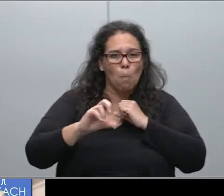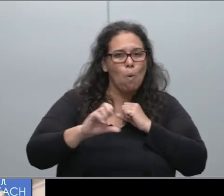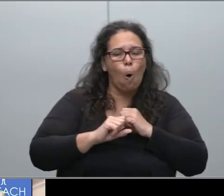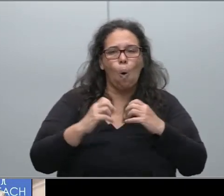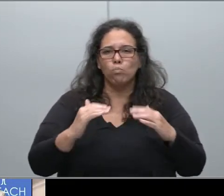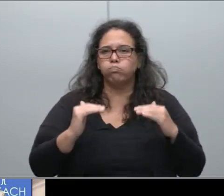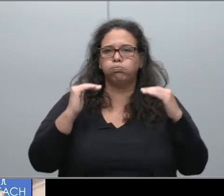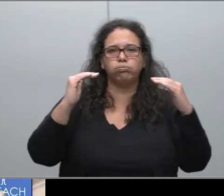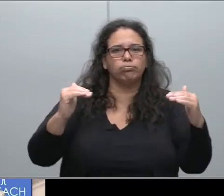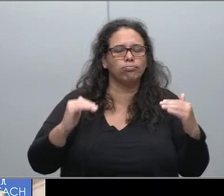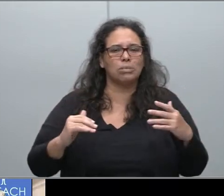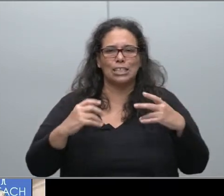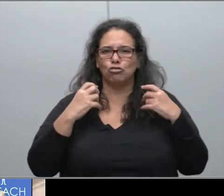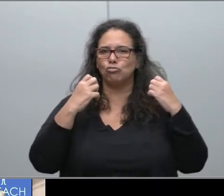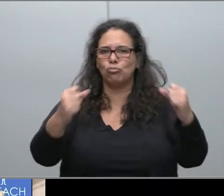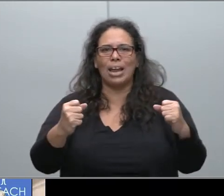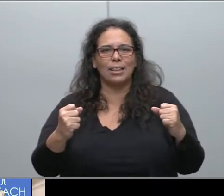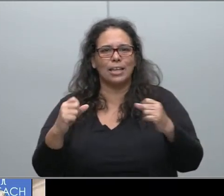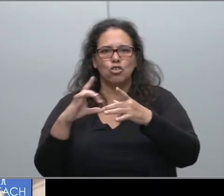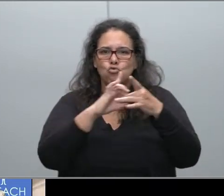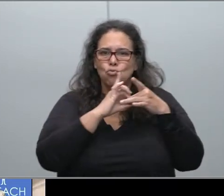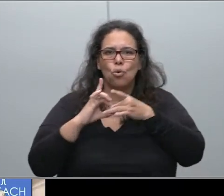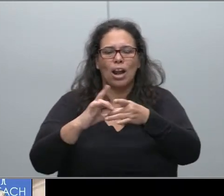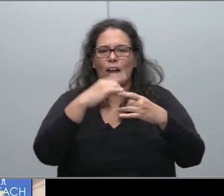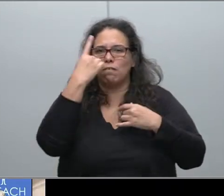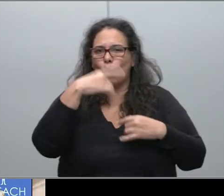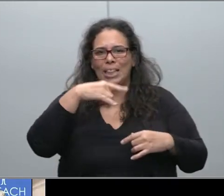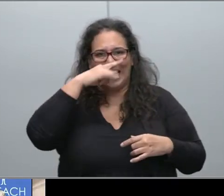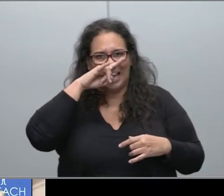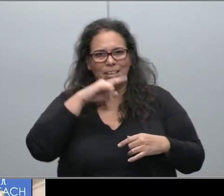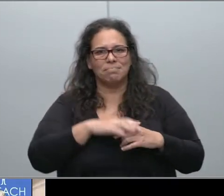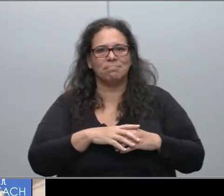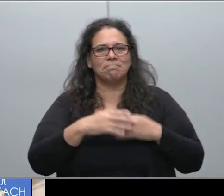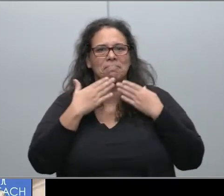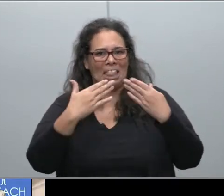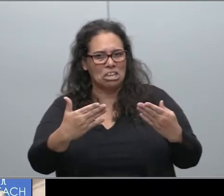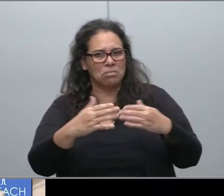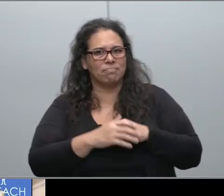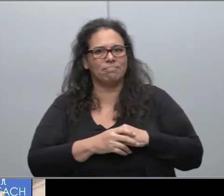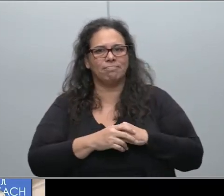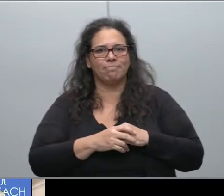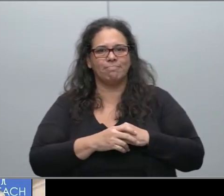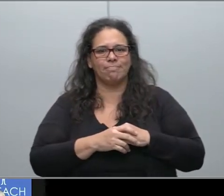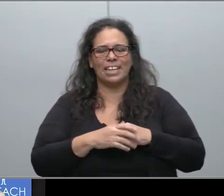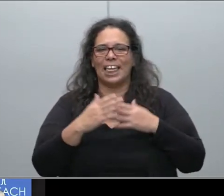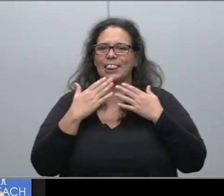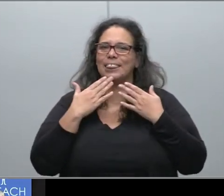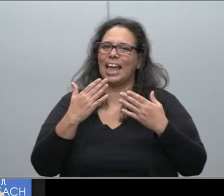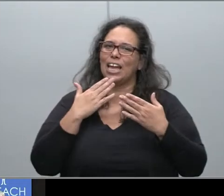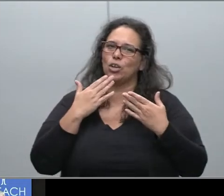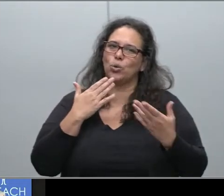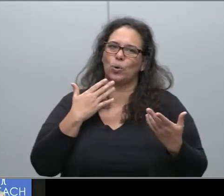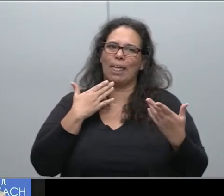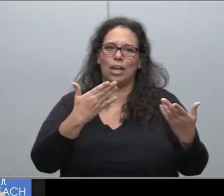who had been working with my son for years, it was really uplifting and enlightening to see, like,